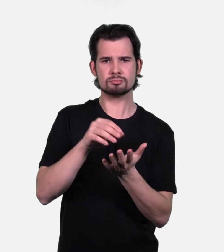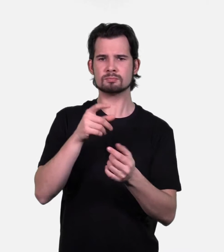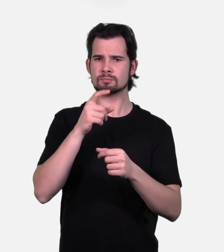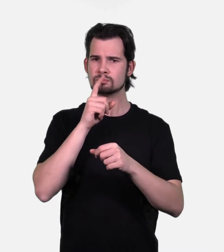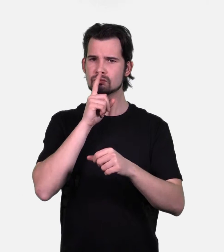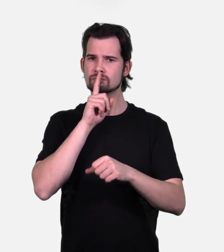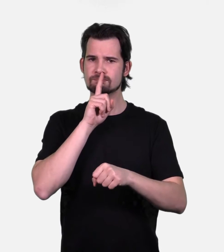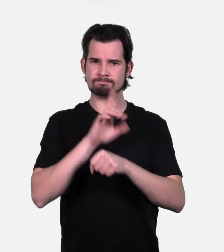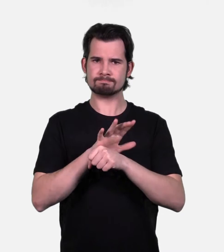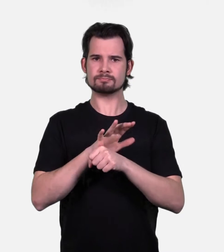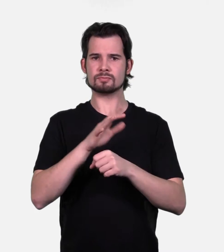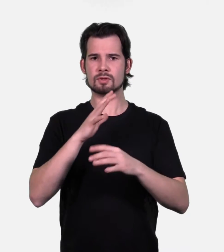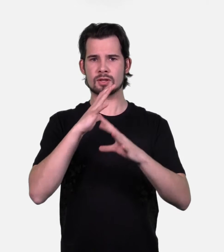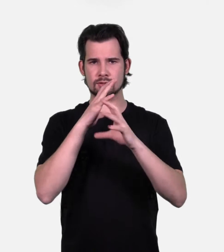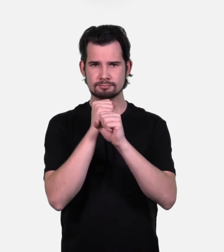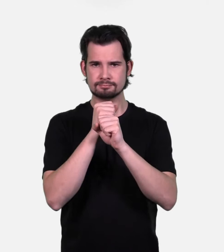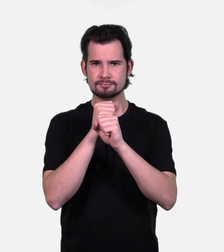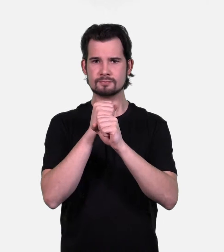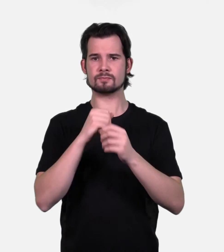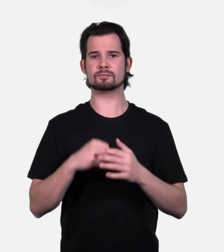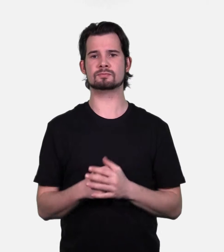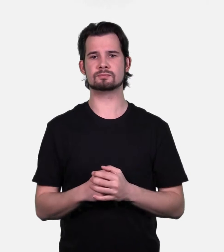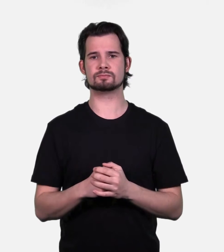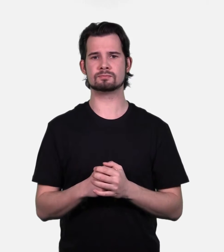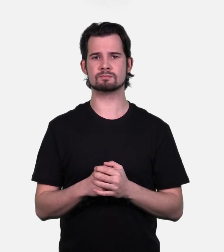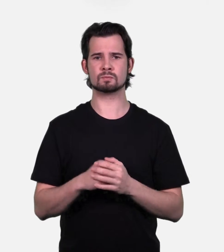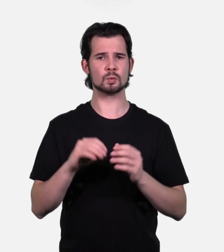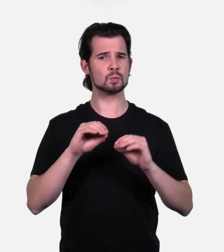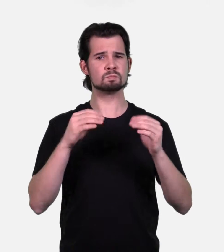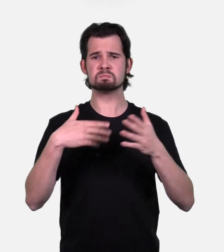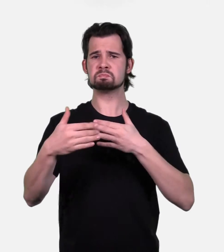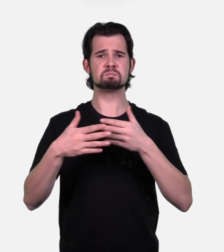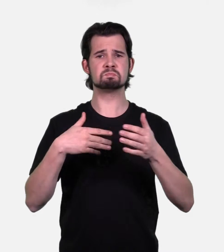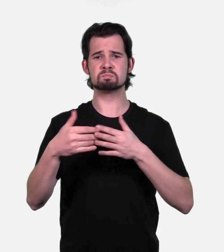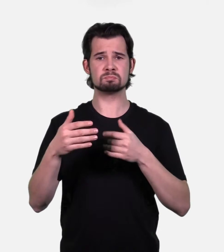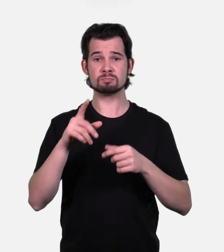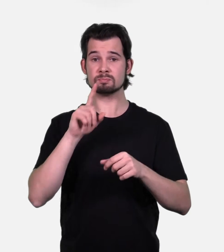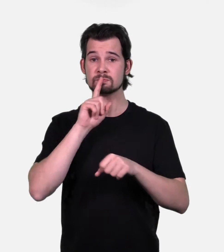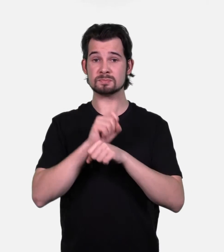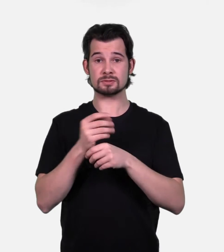even if the mediation does not result in the resolution of all issues.